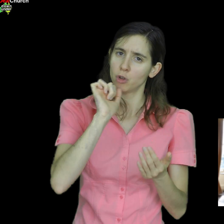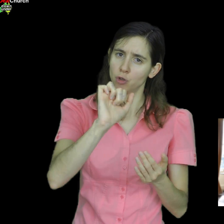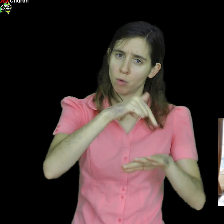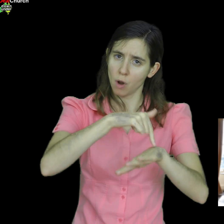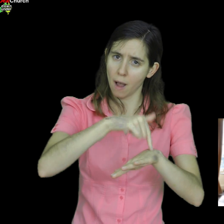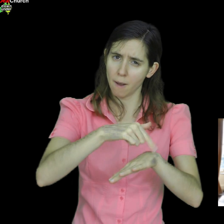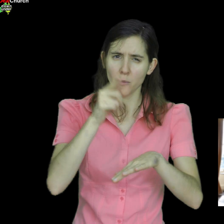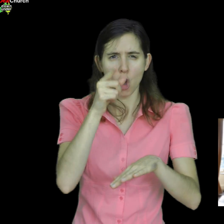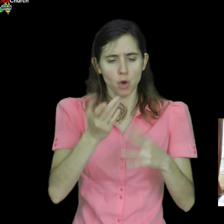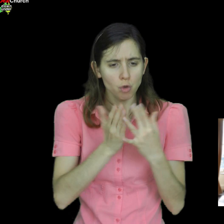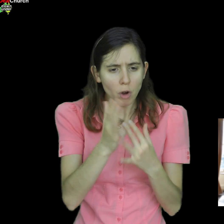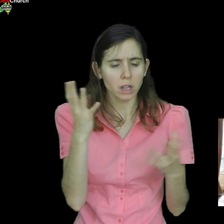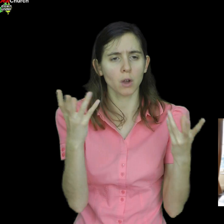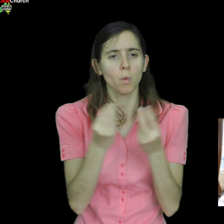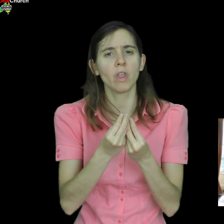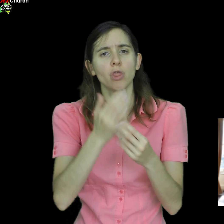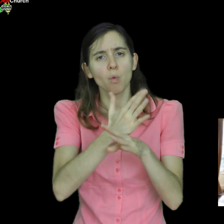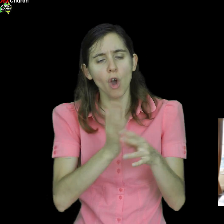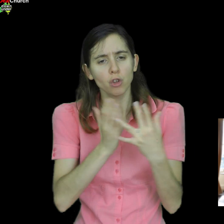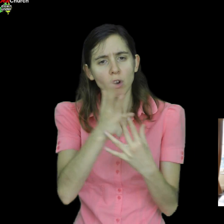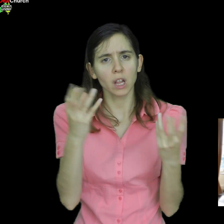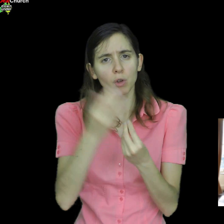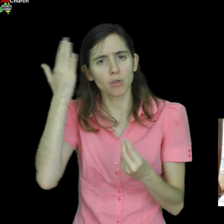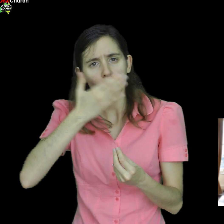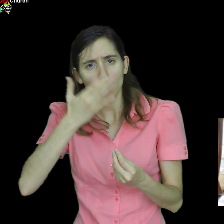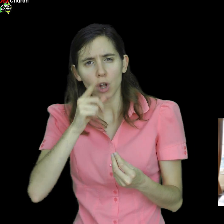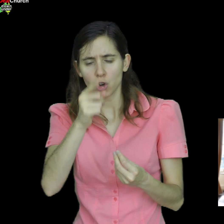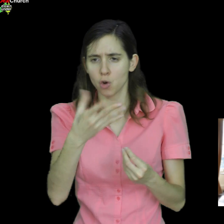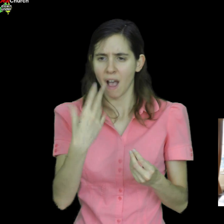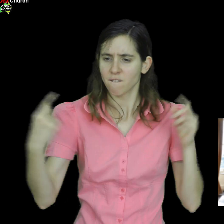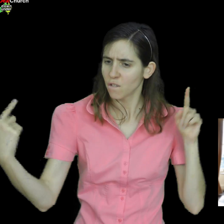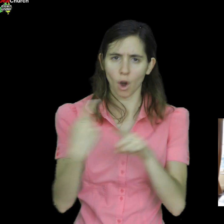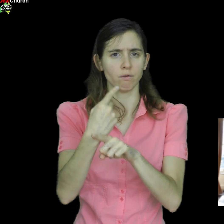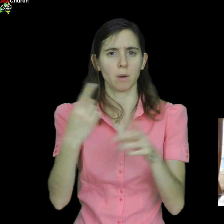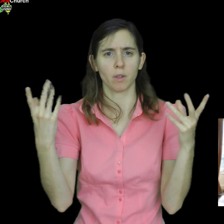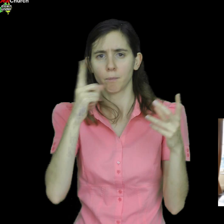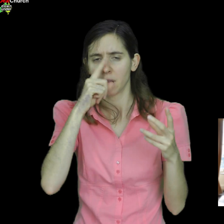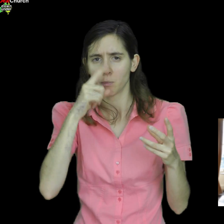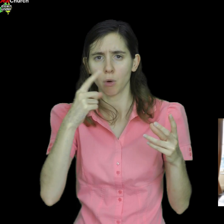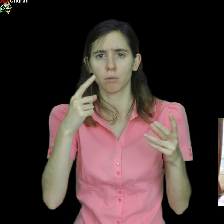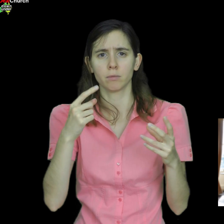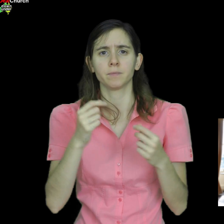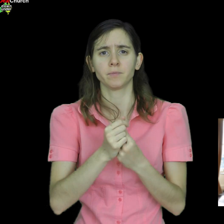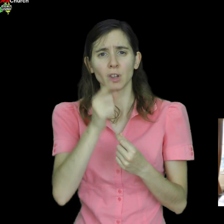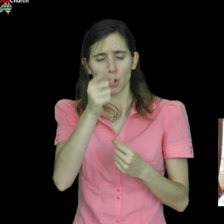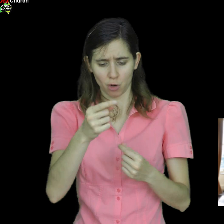Are you struggling with work or school? Are you having conflicts with people near you? Are you sick or filled with